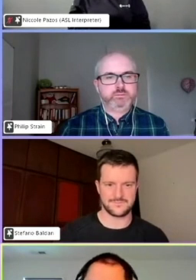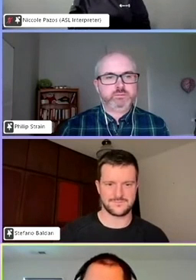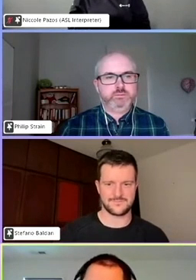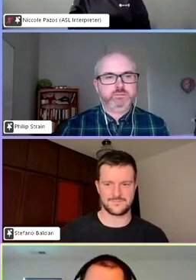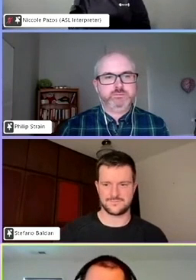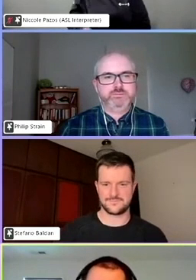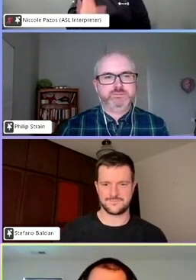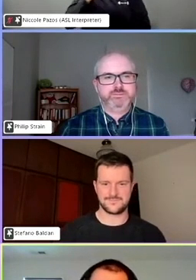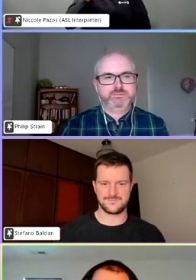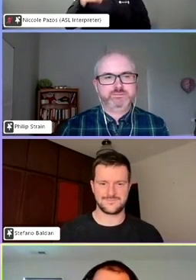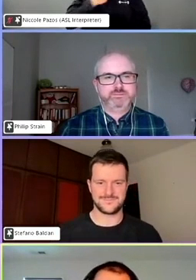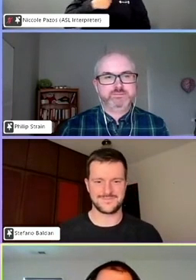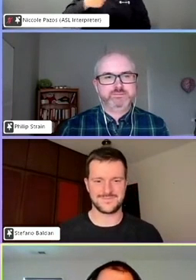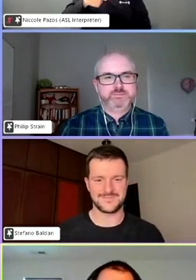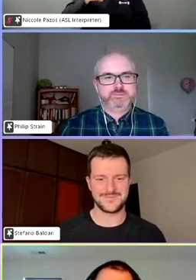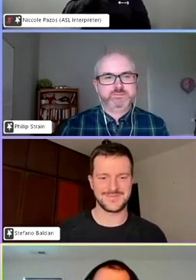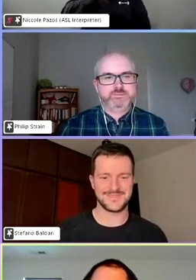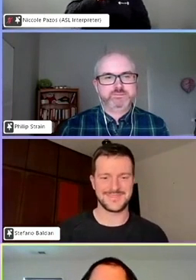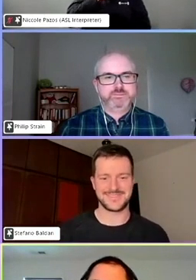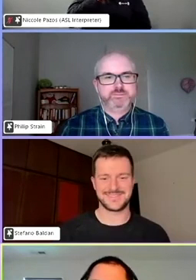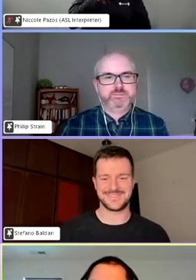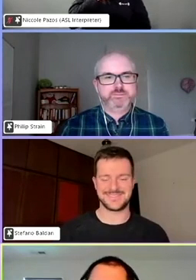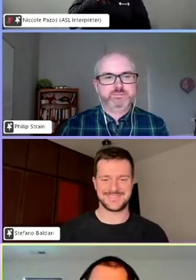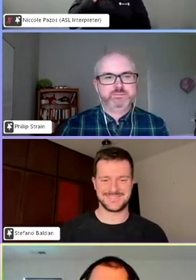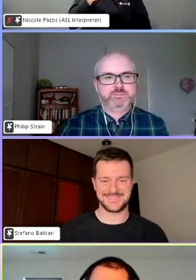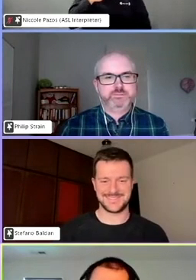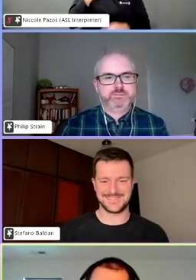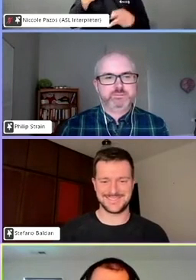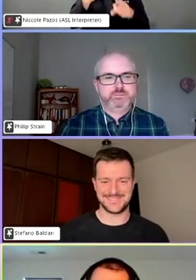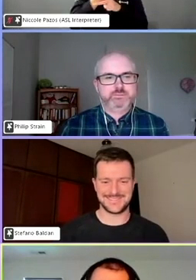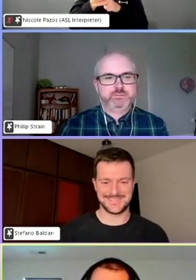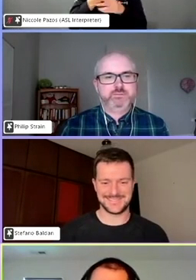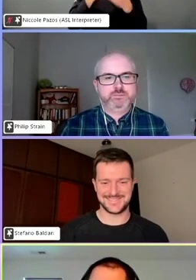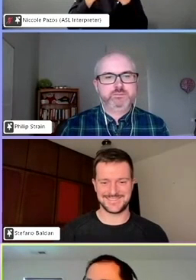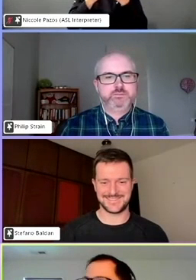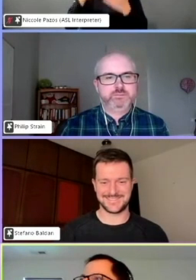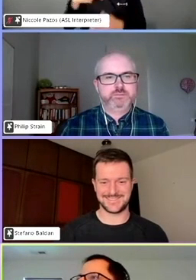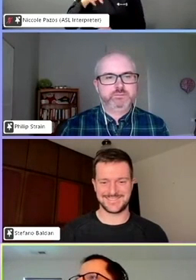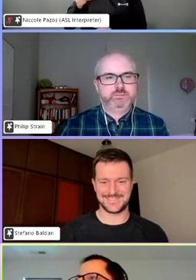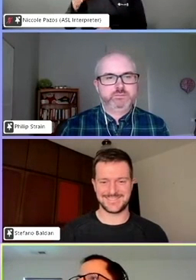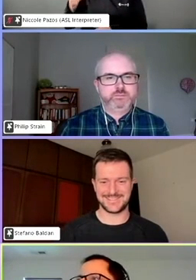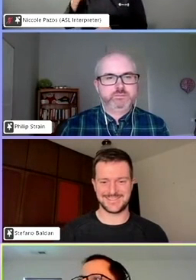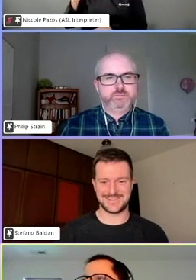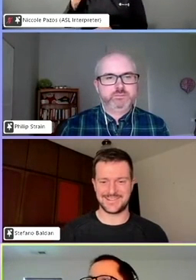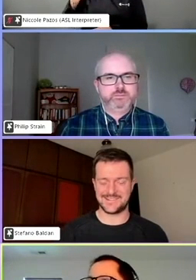A minor of them all was that the announced that would national screen reader to screen reader,